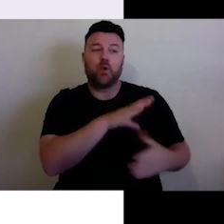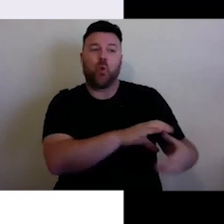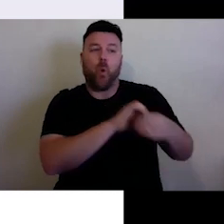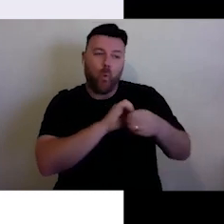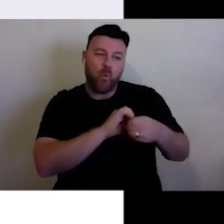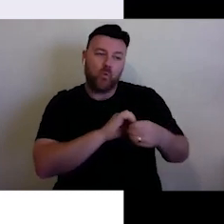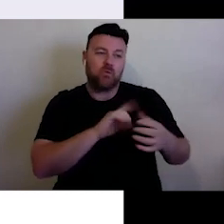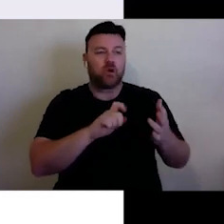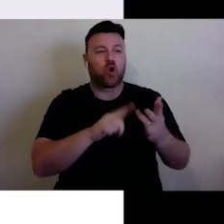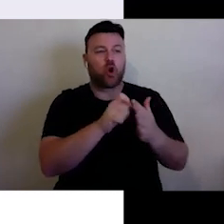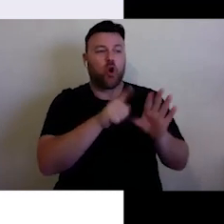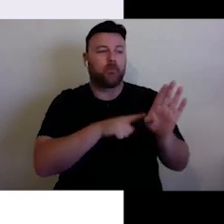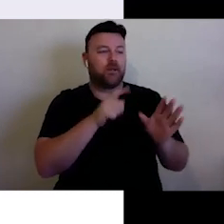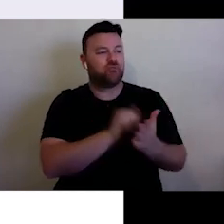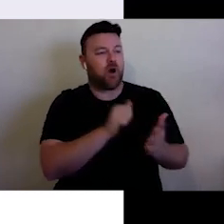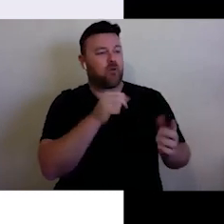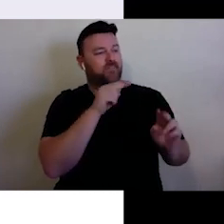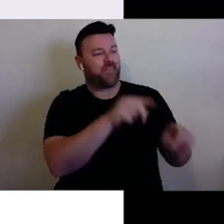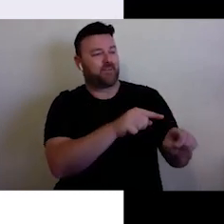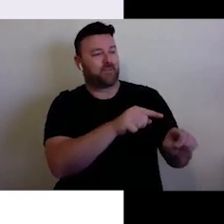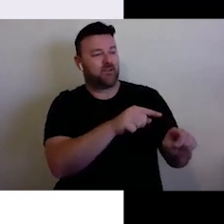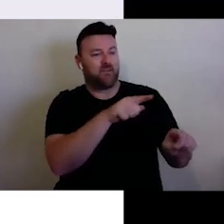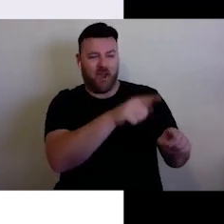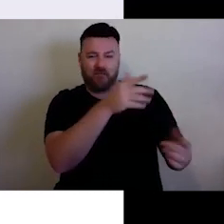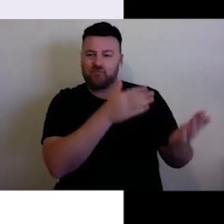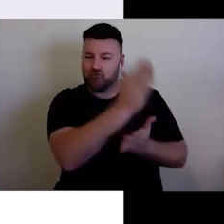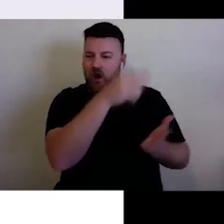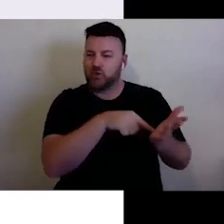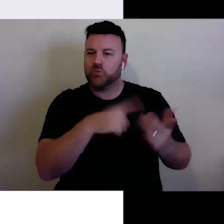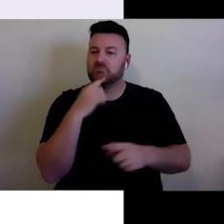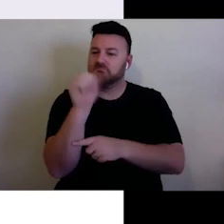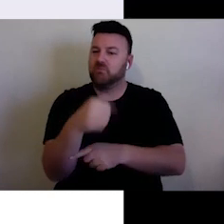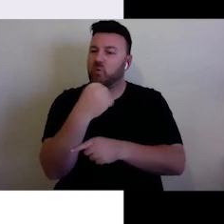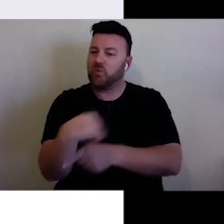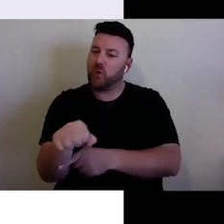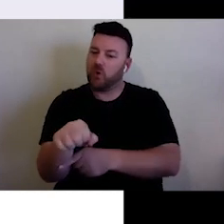they have the right to say "yes" or "no". The best practice would be to